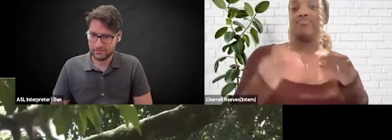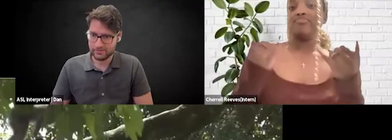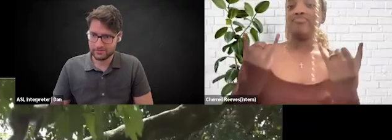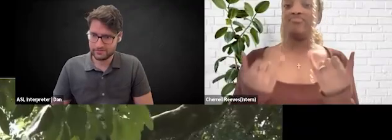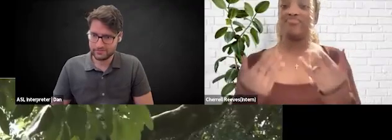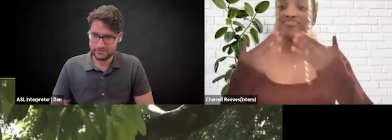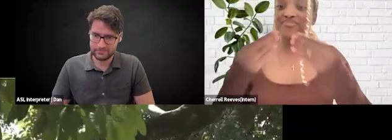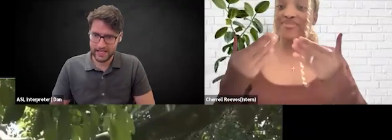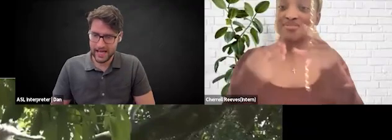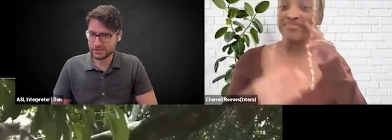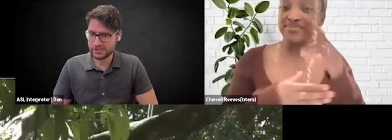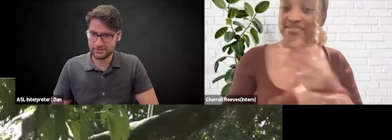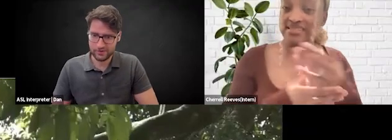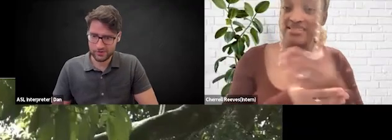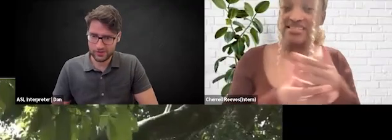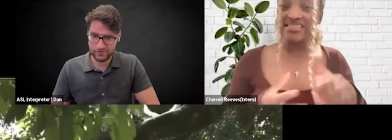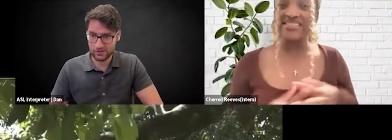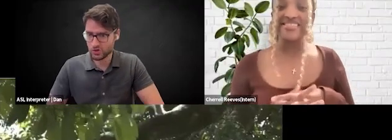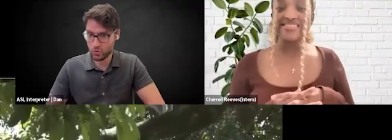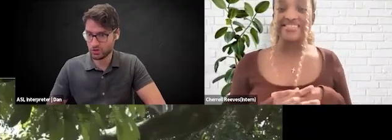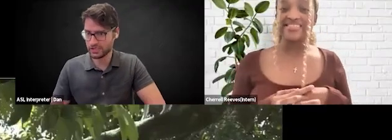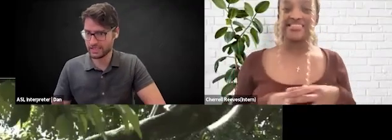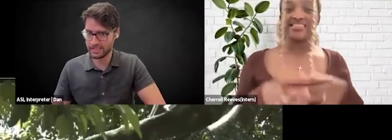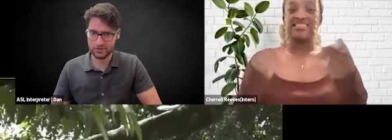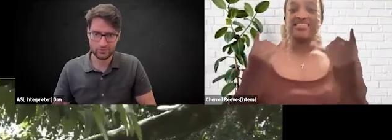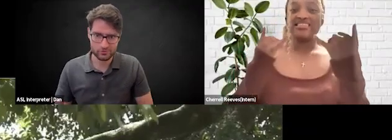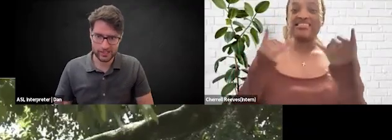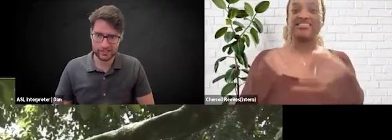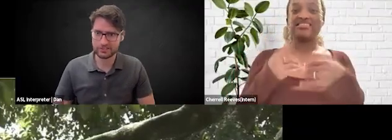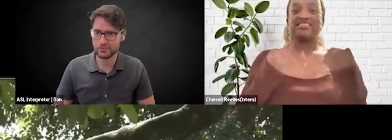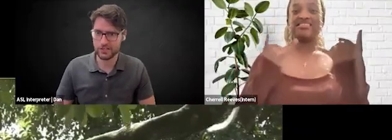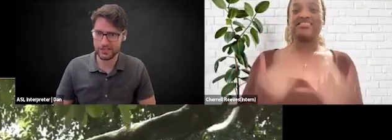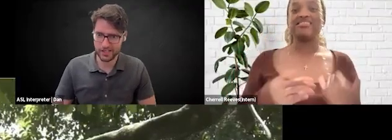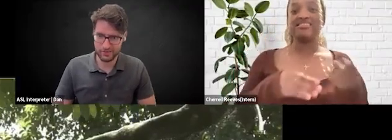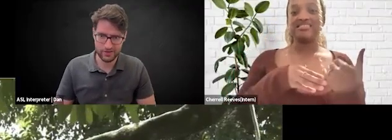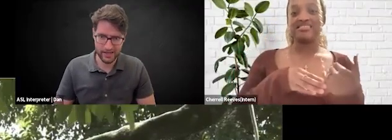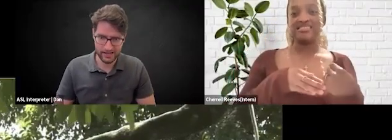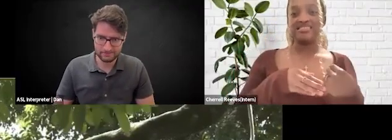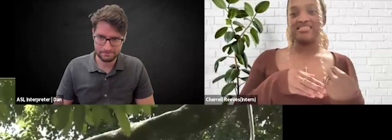that adjective use of squirrely. Right, so we can think about that.